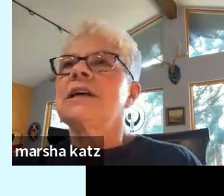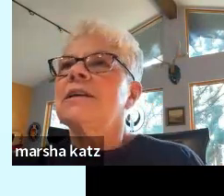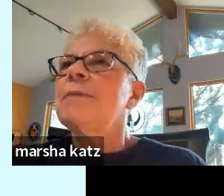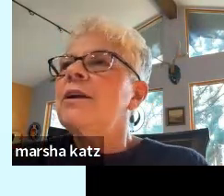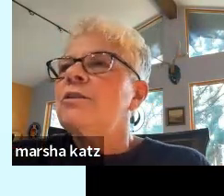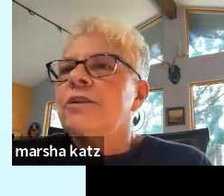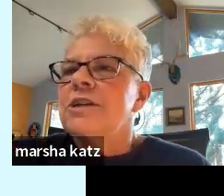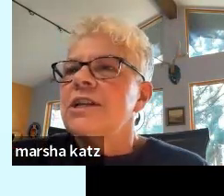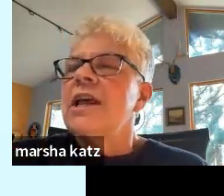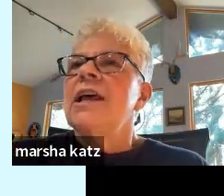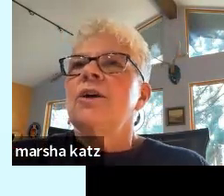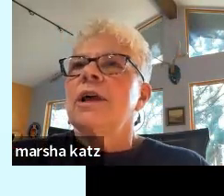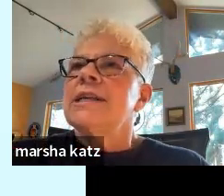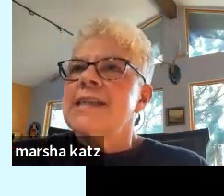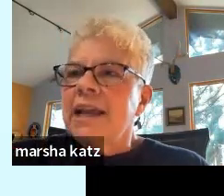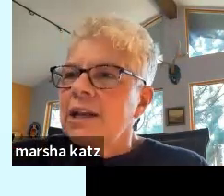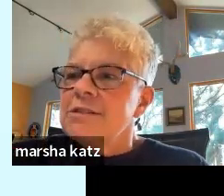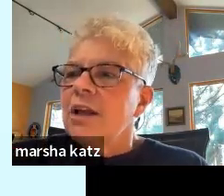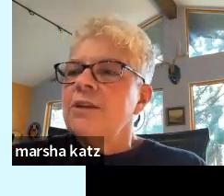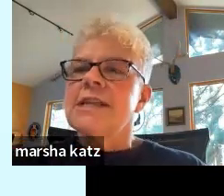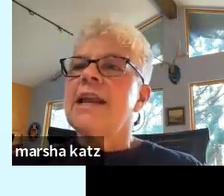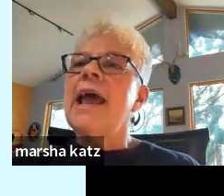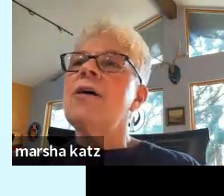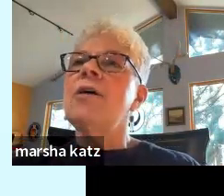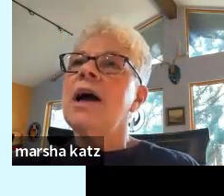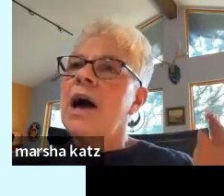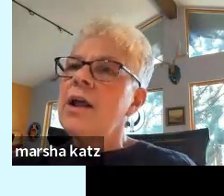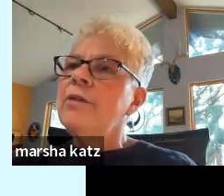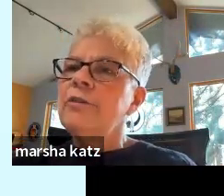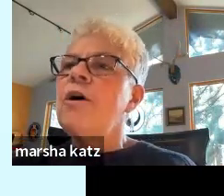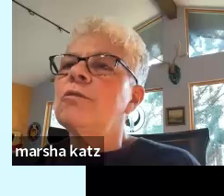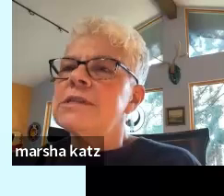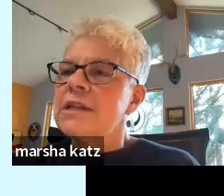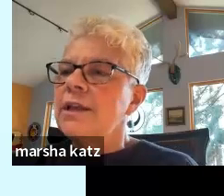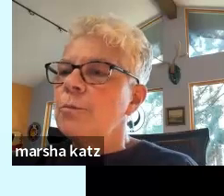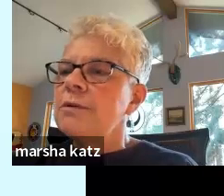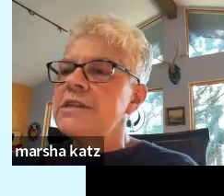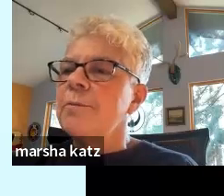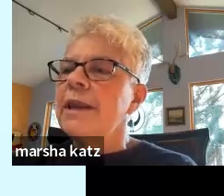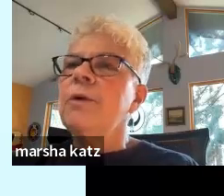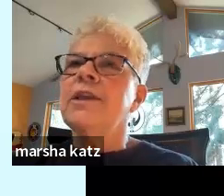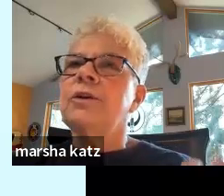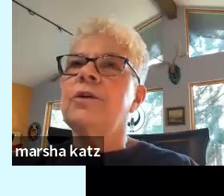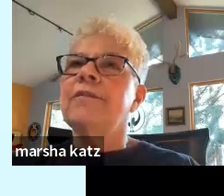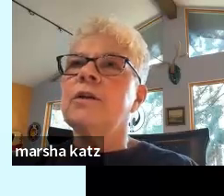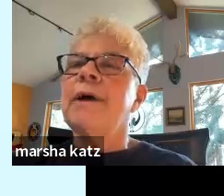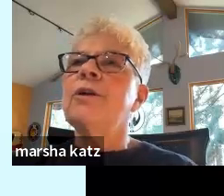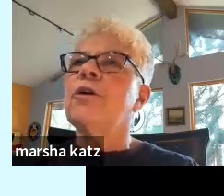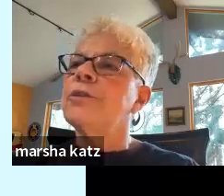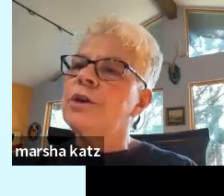said, and everybody in my office laughed at me. Dragon dictate which started for people with to ultimately get scooped up by people in the